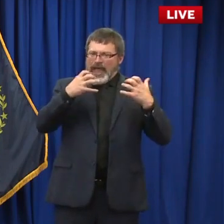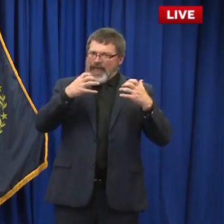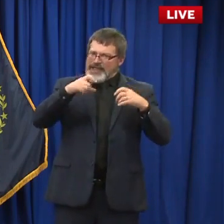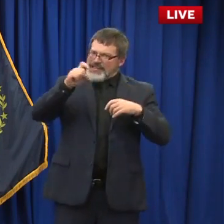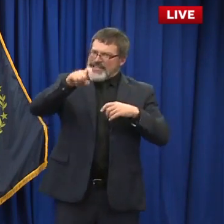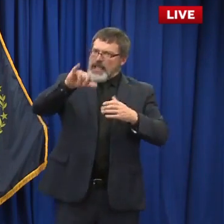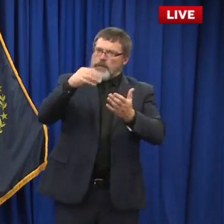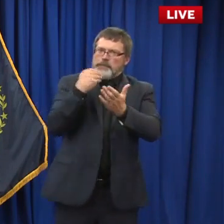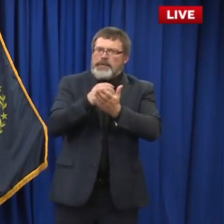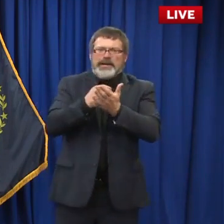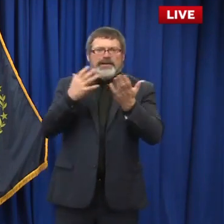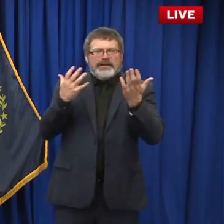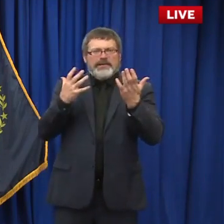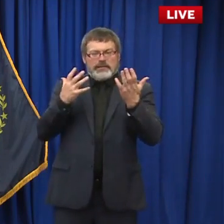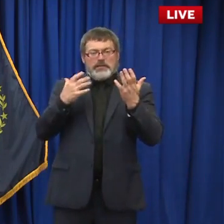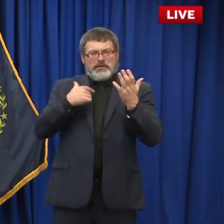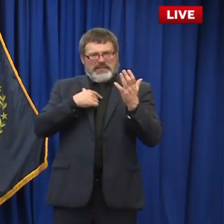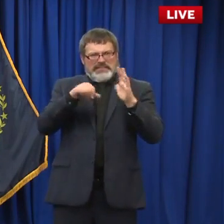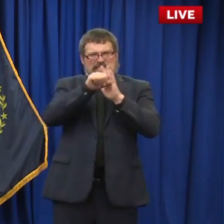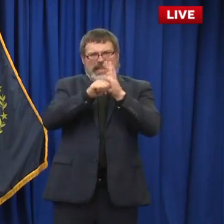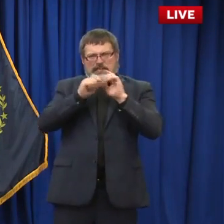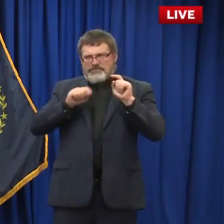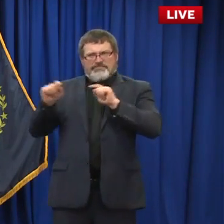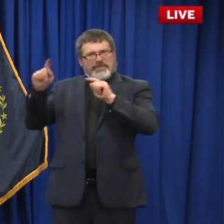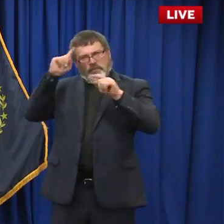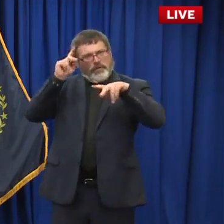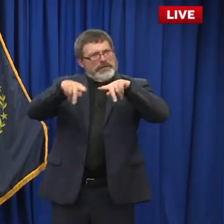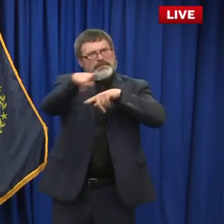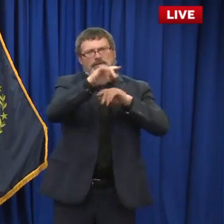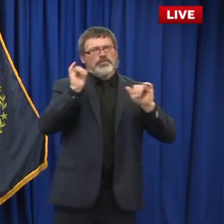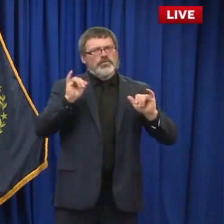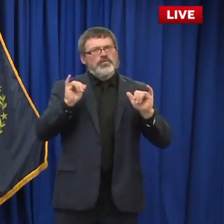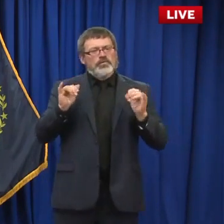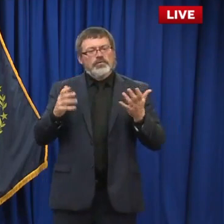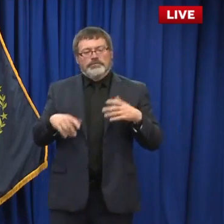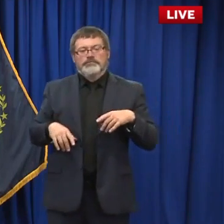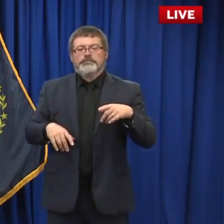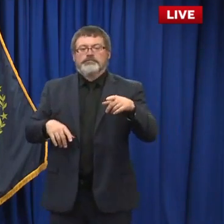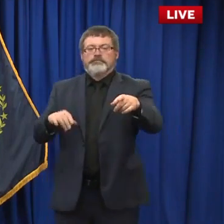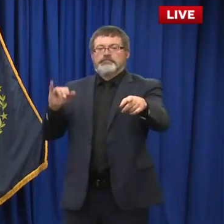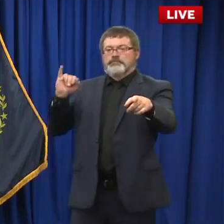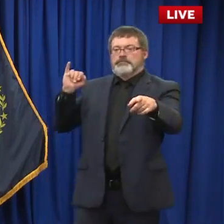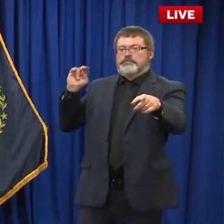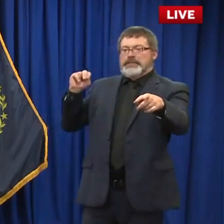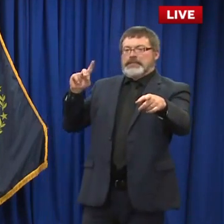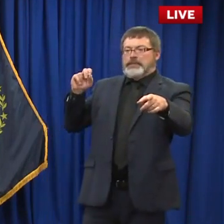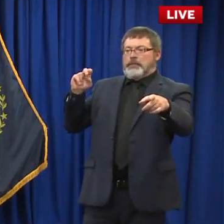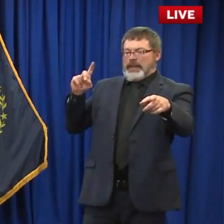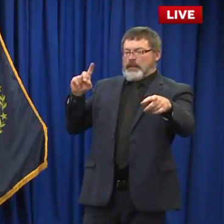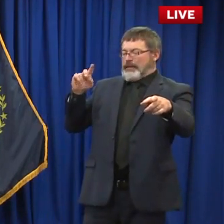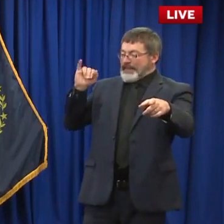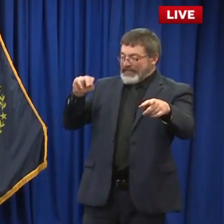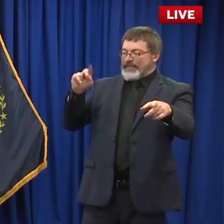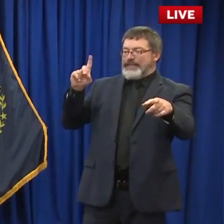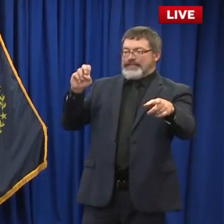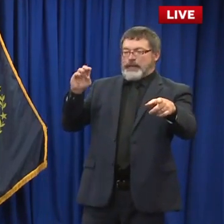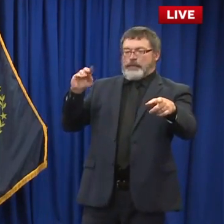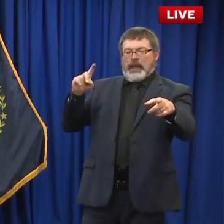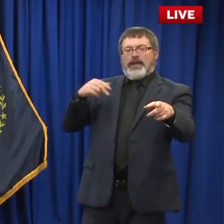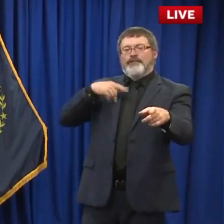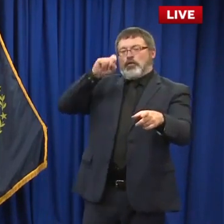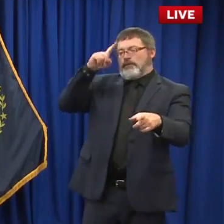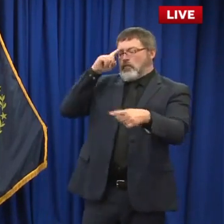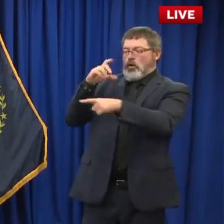IT MEANS A LOT T. REALLY DOES, NOT JUST TO THE STATE AND GOVERNMENT BUT REALLY TO THE INDIVIDUALS THAT ARE GOING TO NEED THESE FUNDS ULTIMATELY.